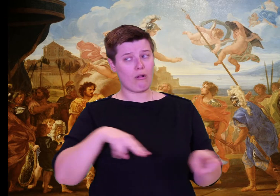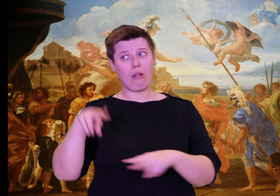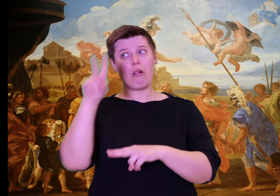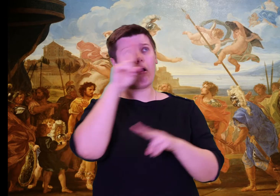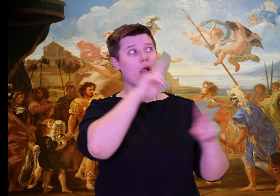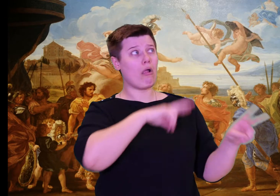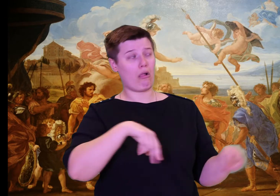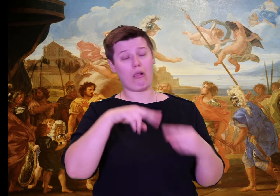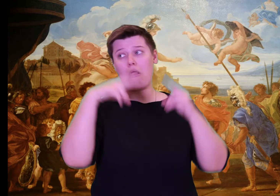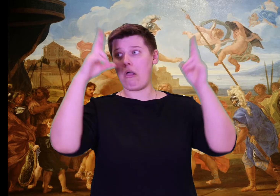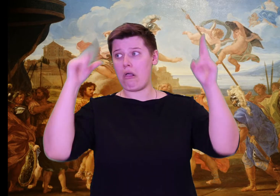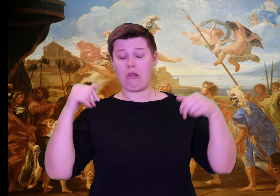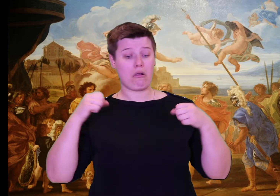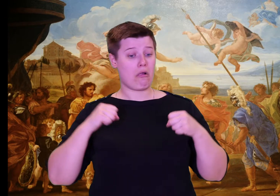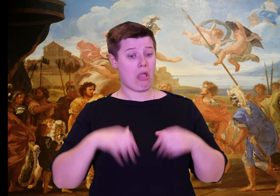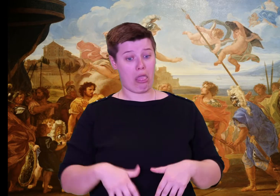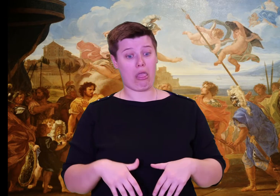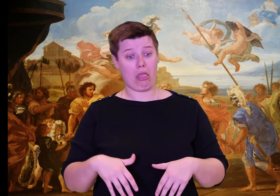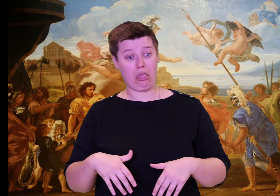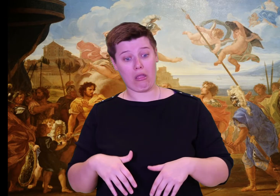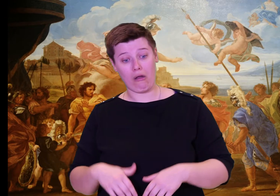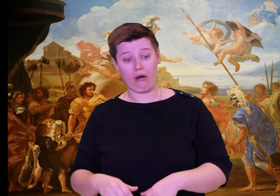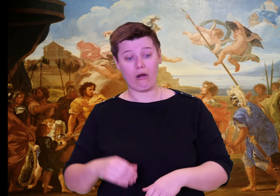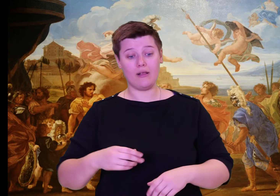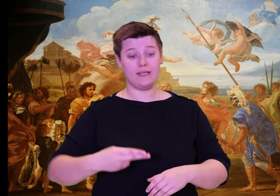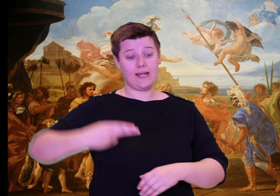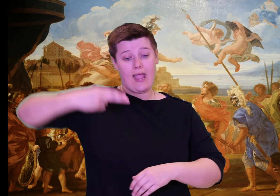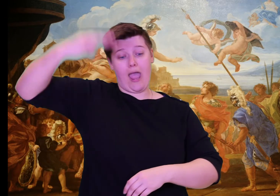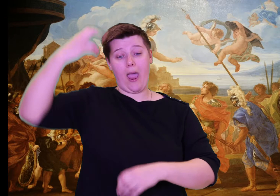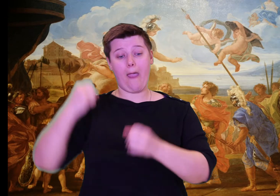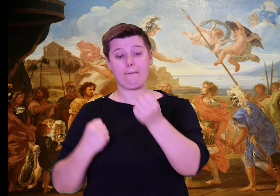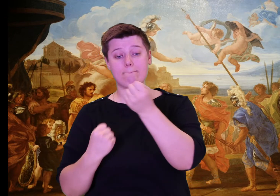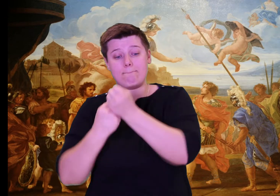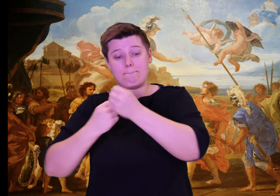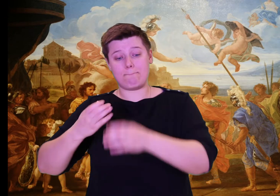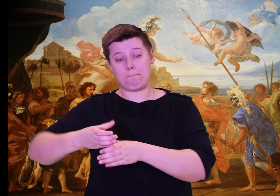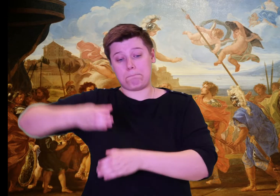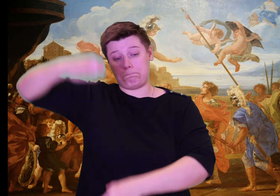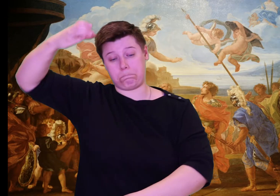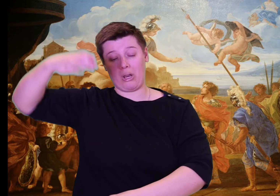The boys looked around the palace in amazement: the lofty halls of famous